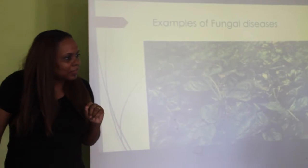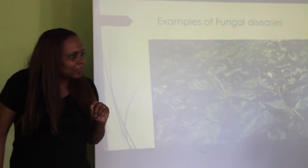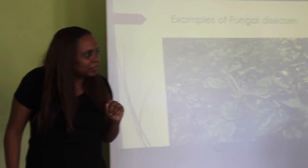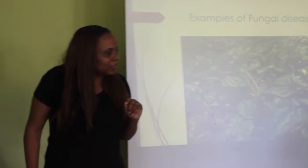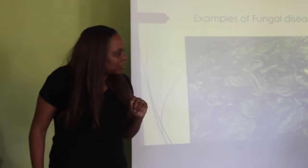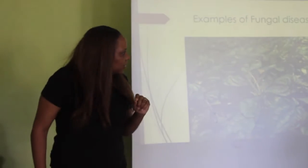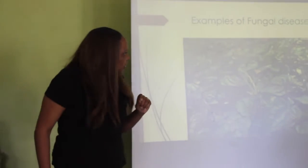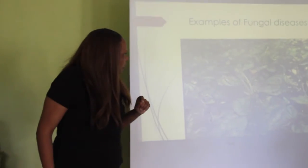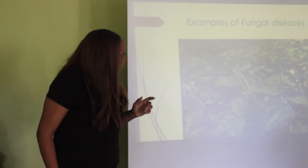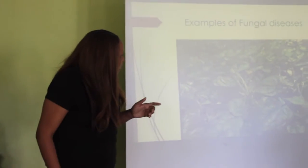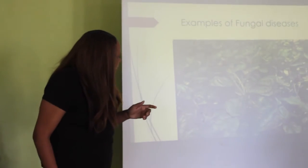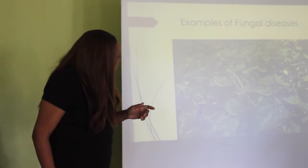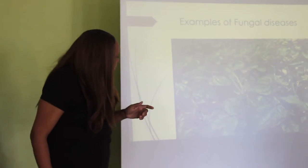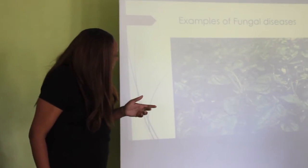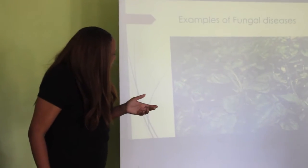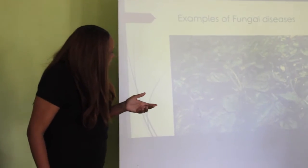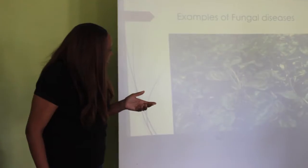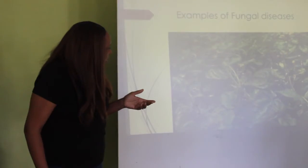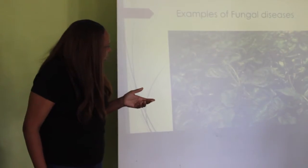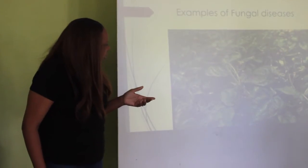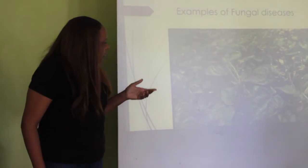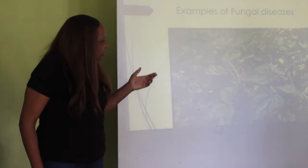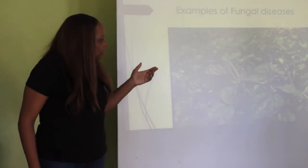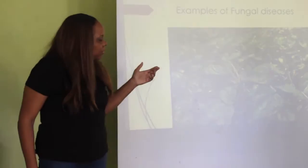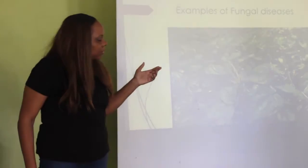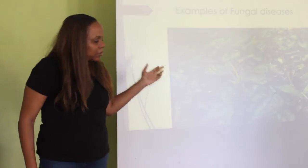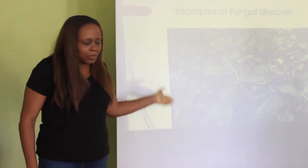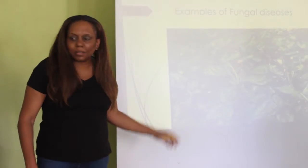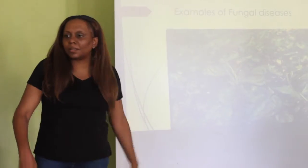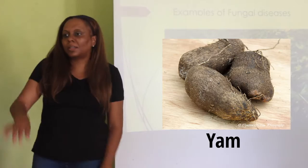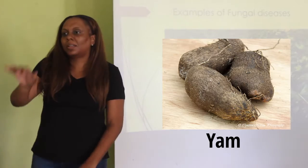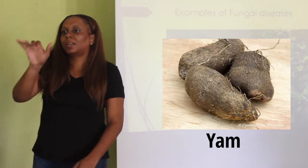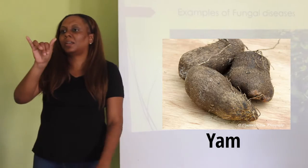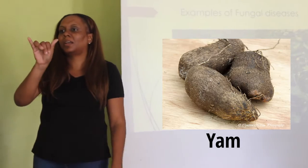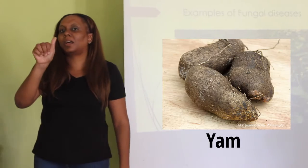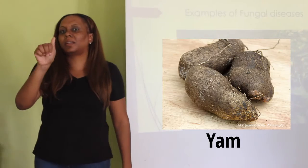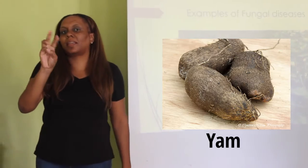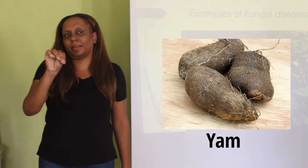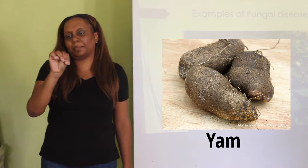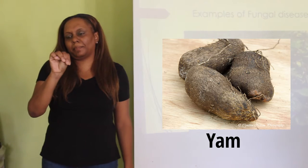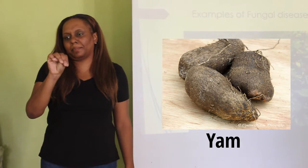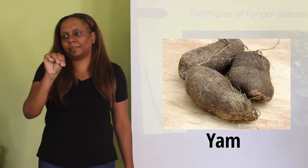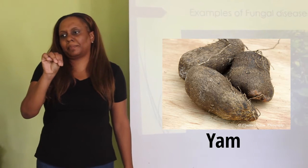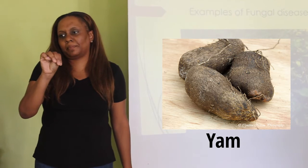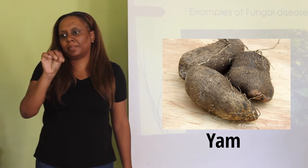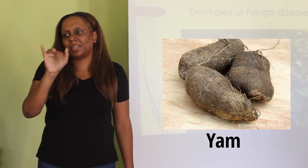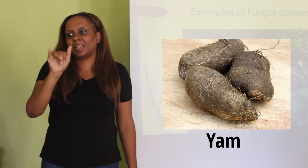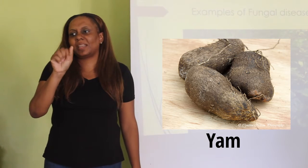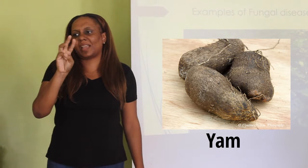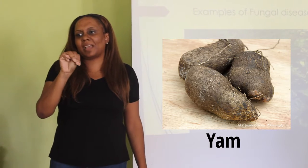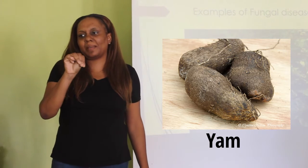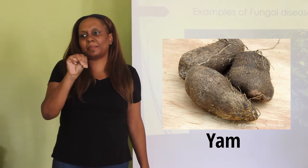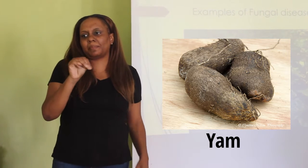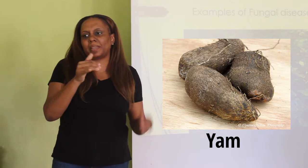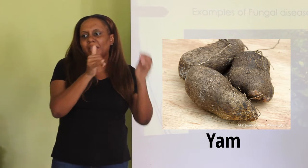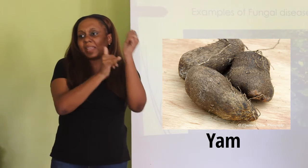oh yeah okay so yeah and track numbers are young pretty um leaves you know it should be green